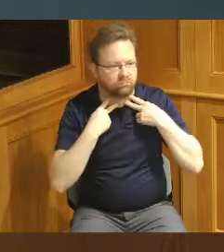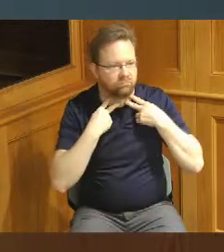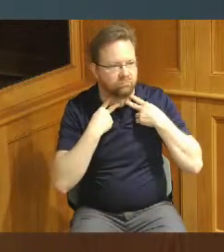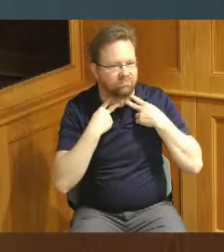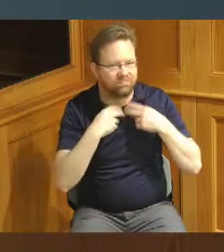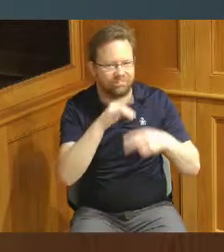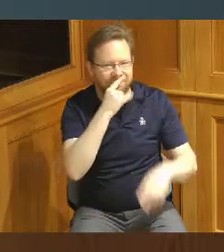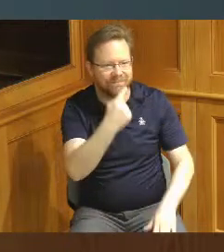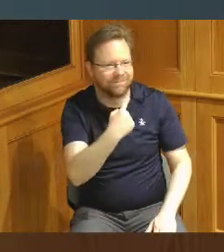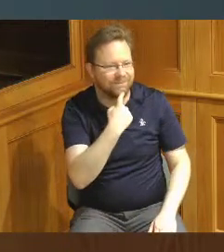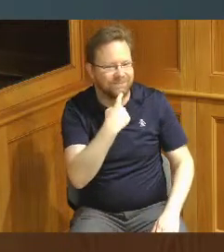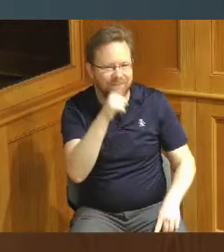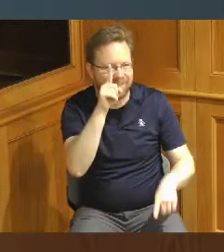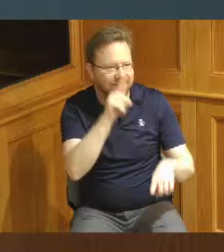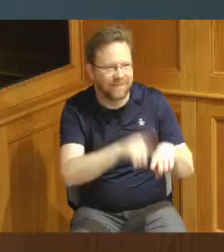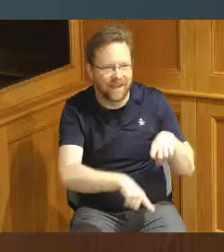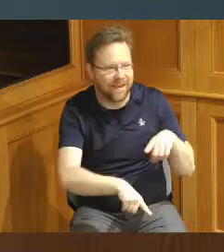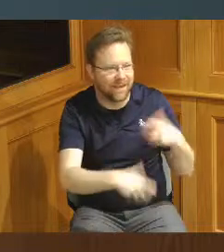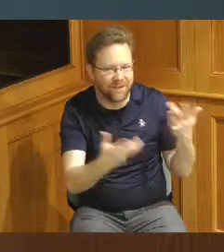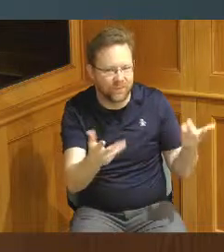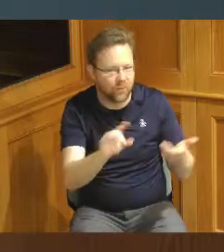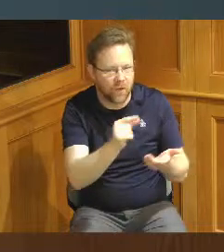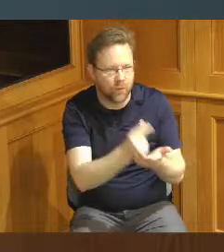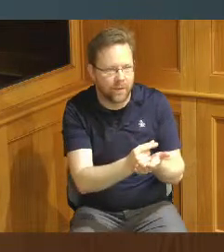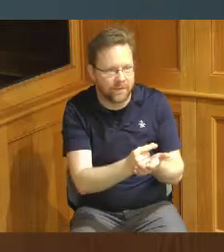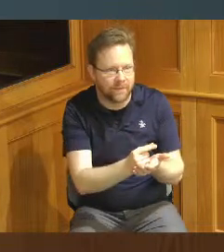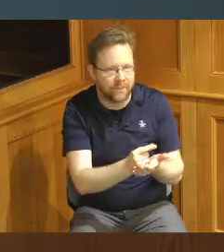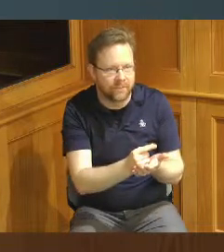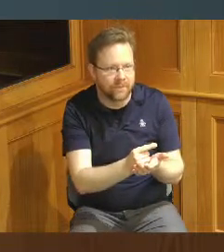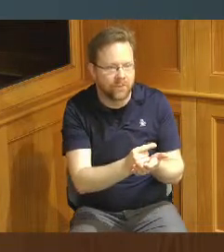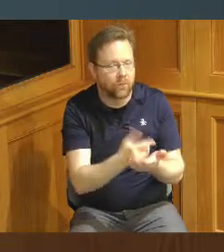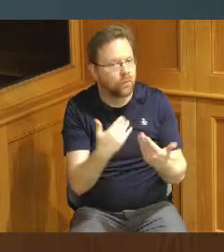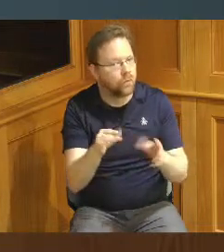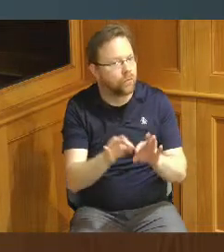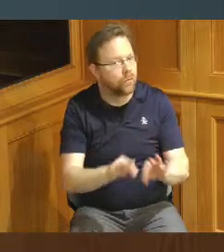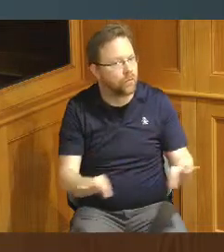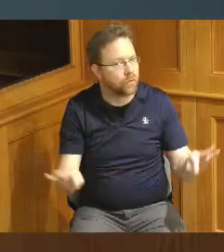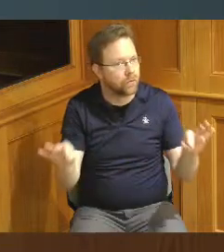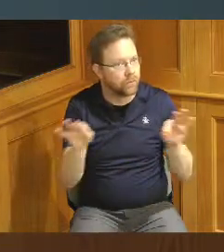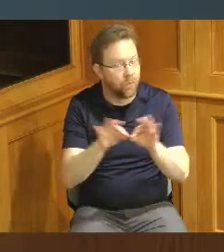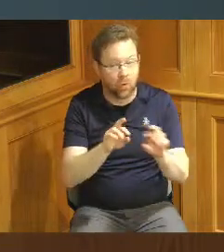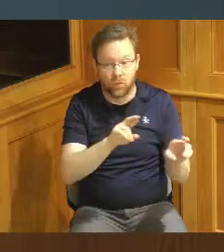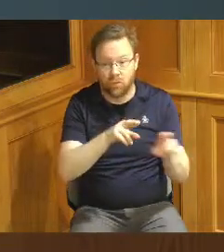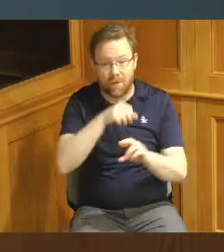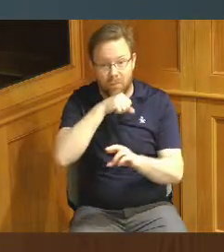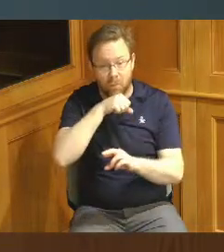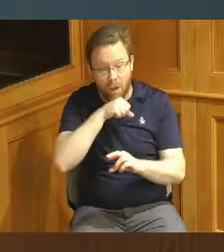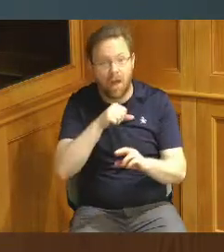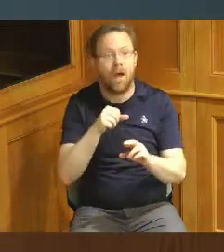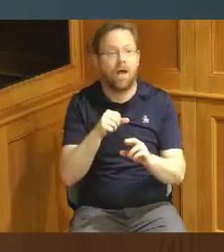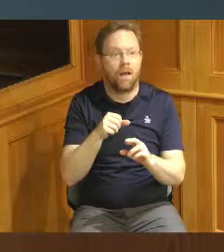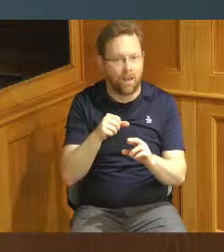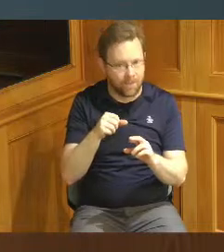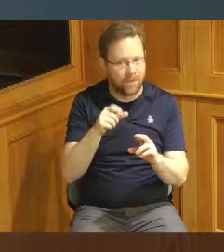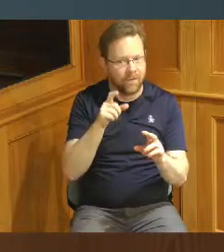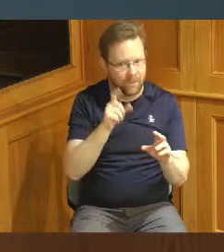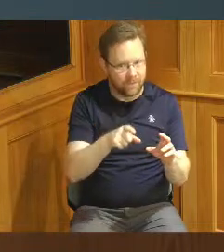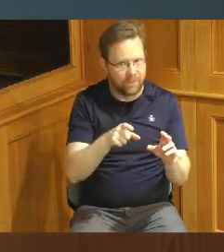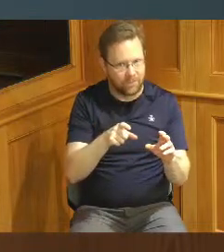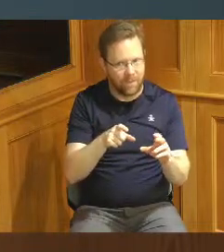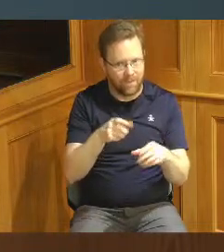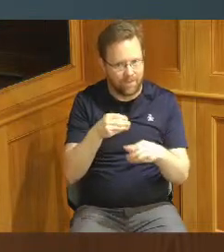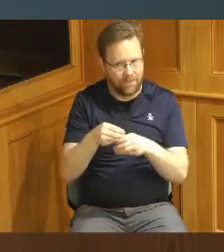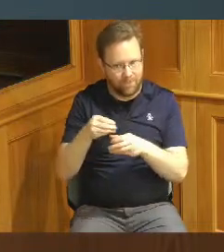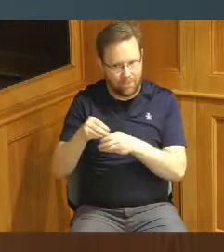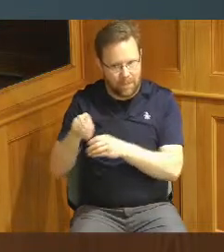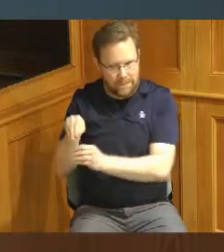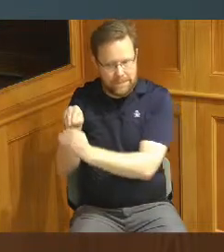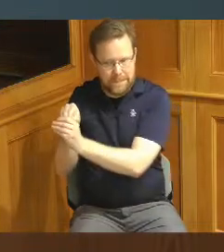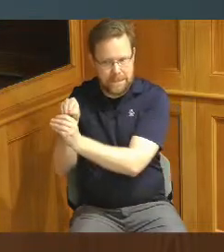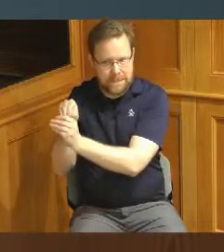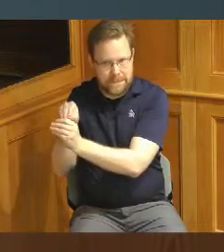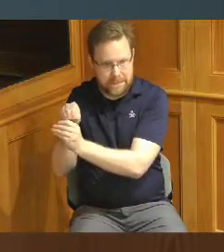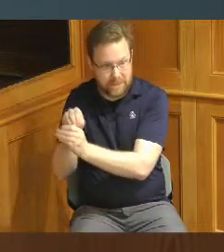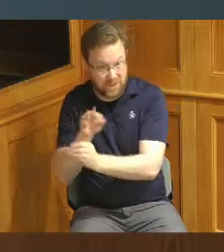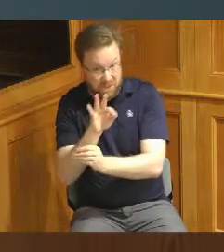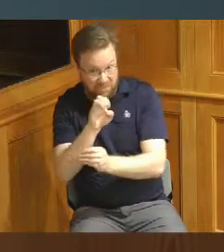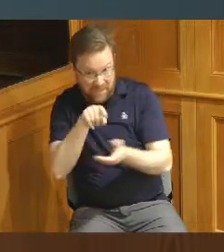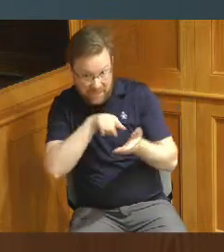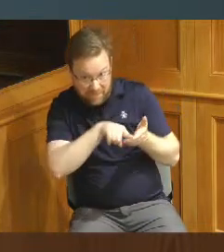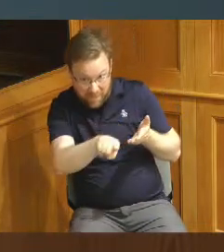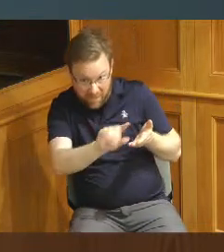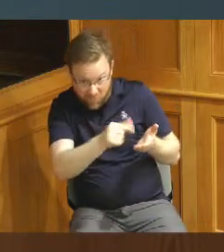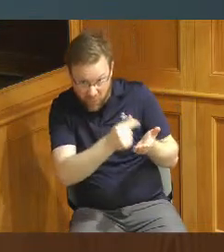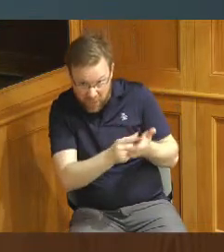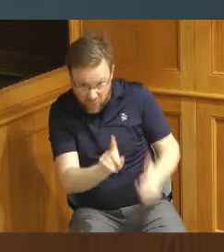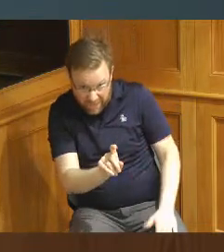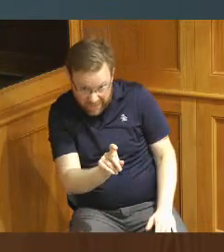meeting to today because there will be the funeral of Auditor Brigid Kelly and so we would definitely